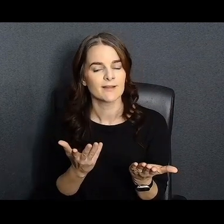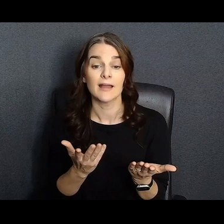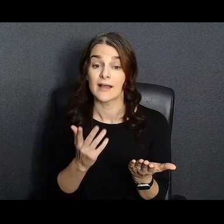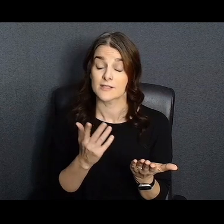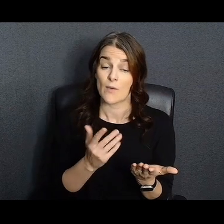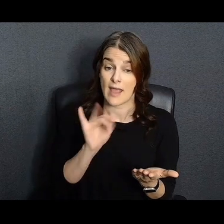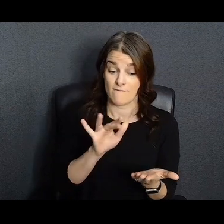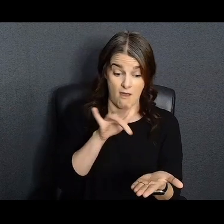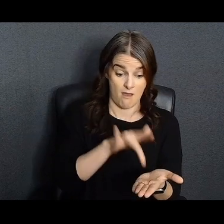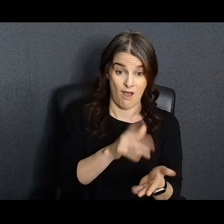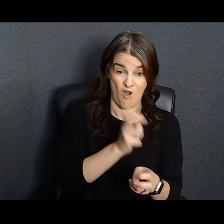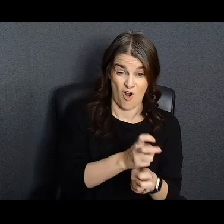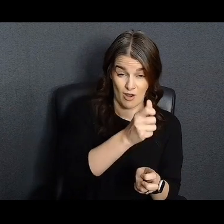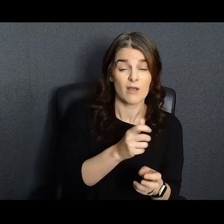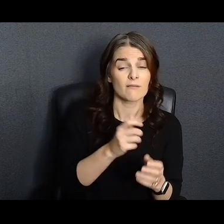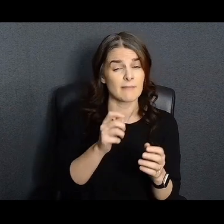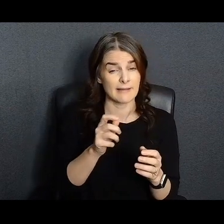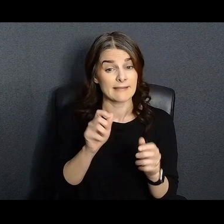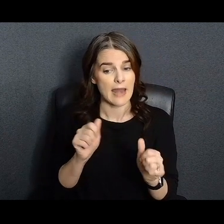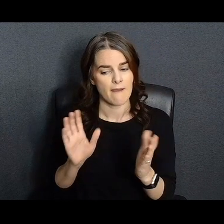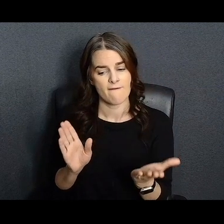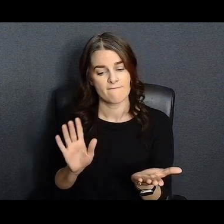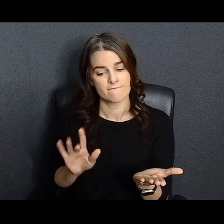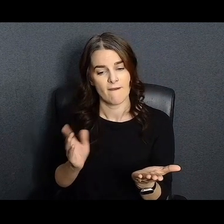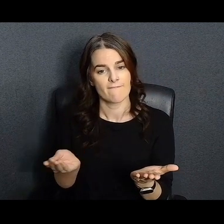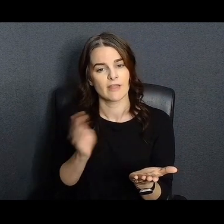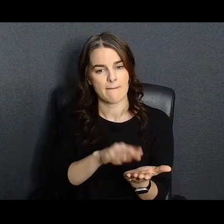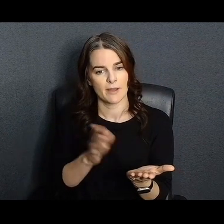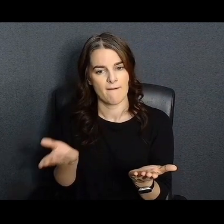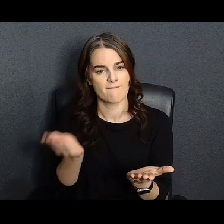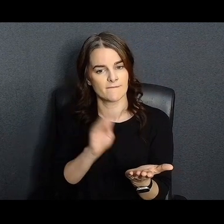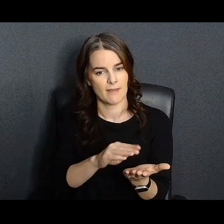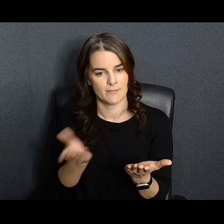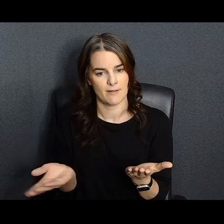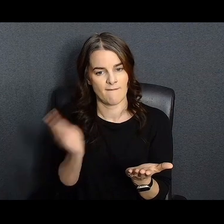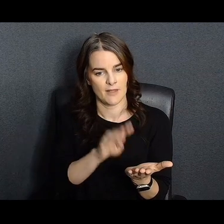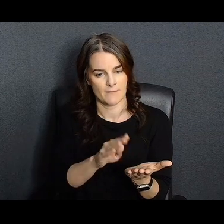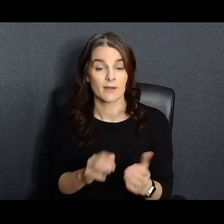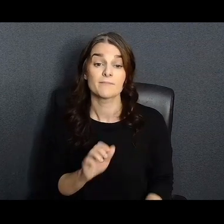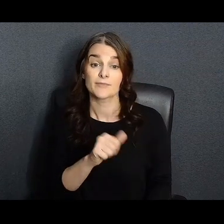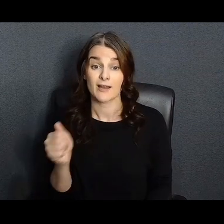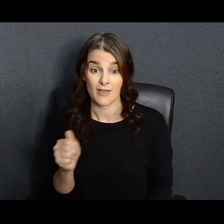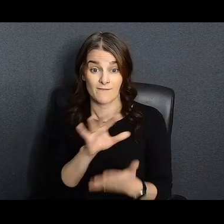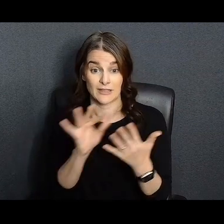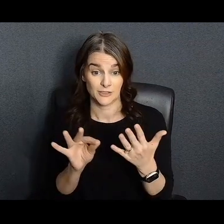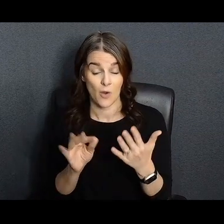that can be an option for somebody as well. Another feature here, too. Right now, this is just one big picture.